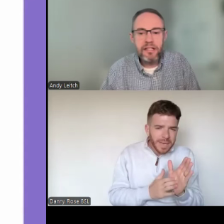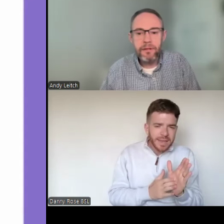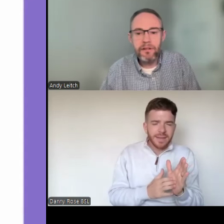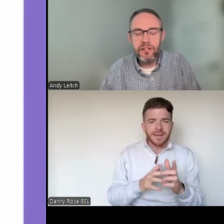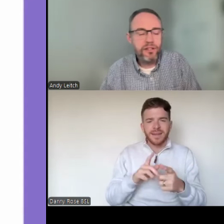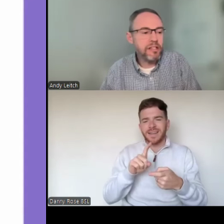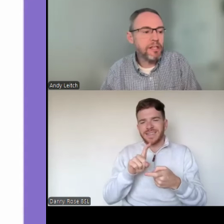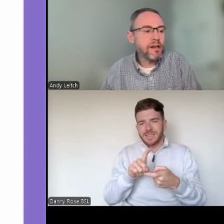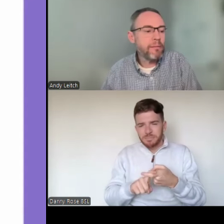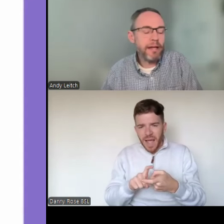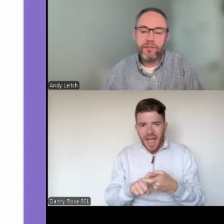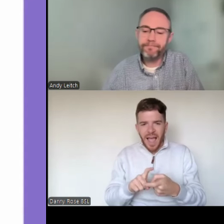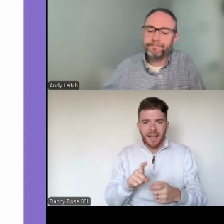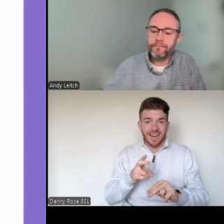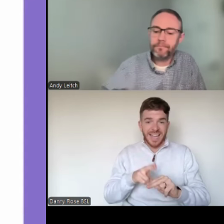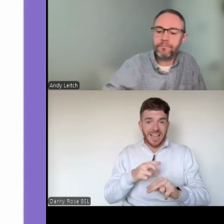I stick to my timings.